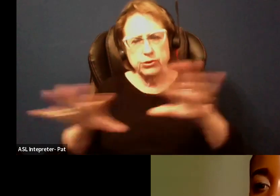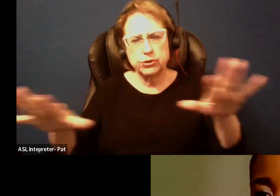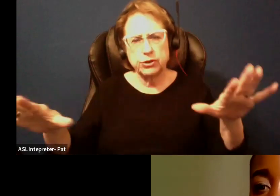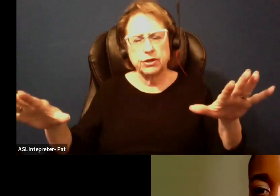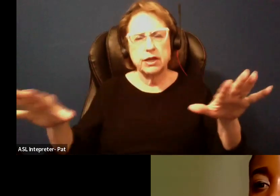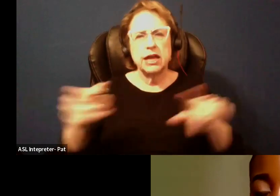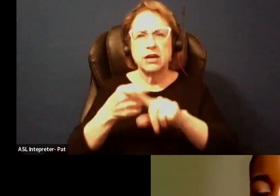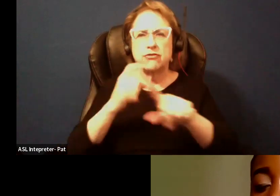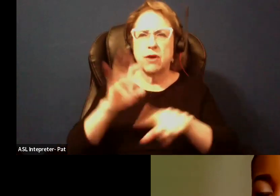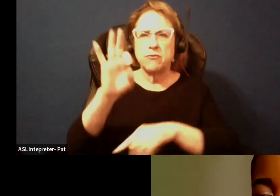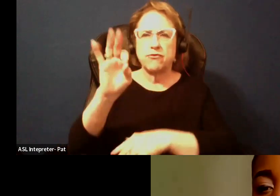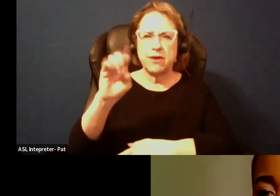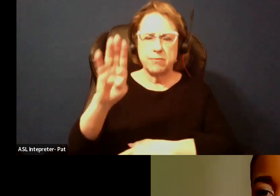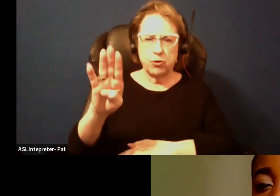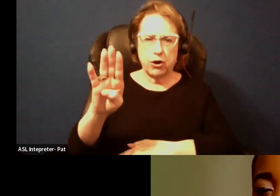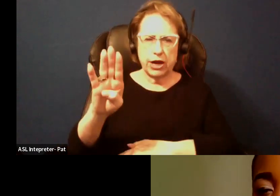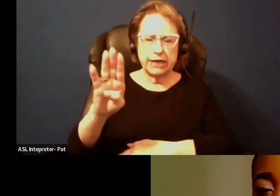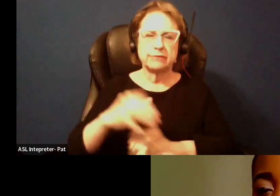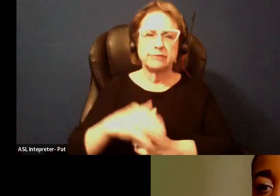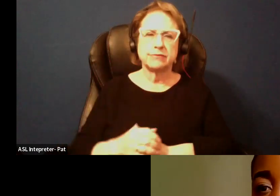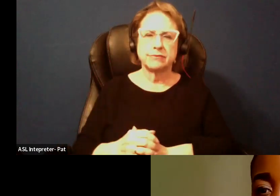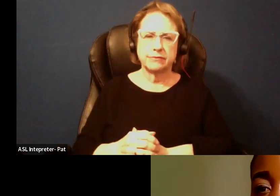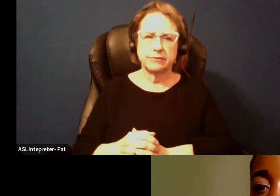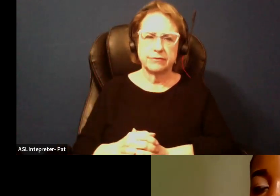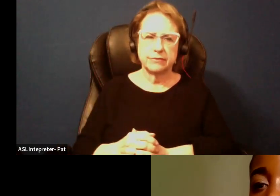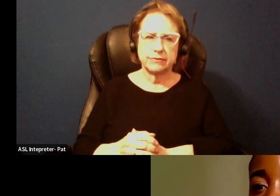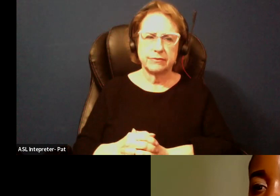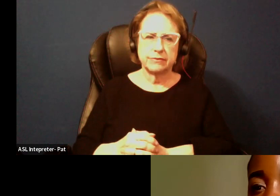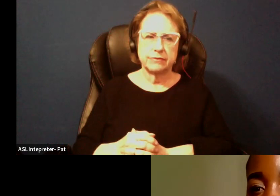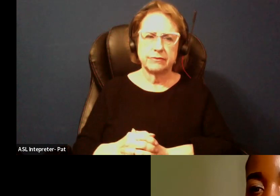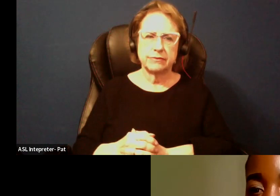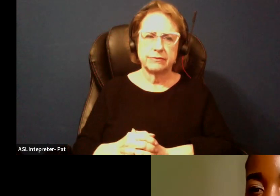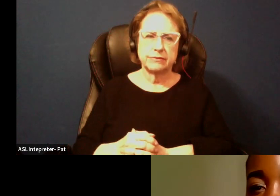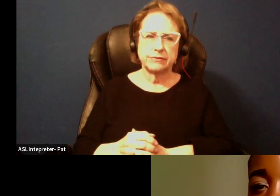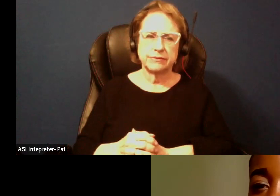So it's kind of just building on that. So I'm sorry I'm playing with the hair ban. So